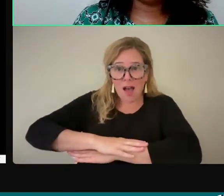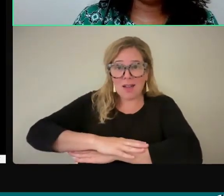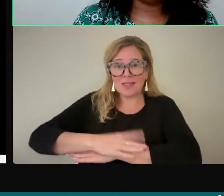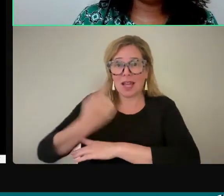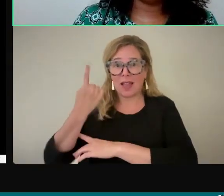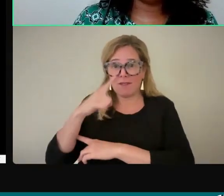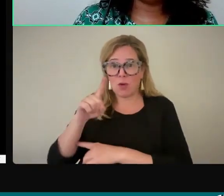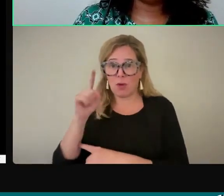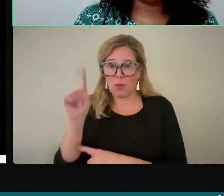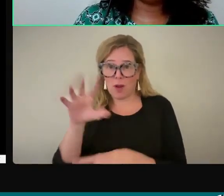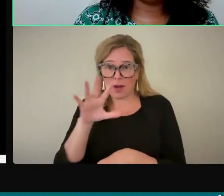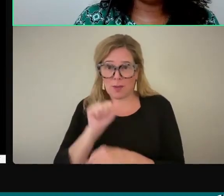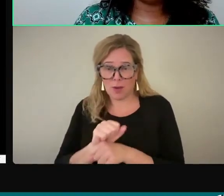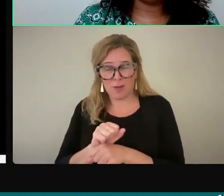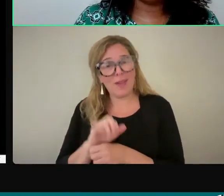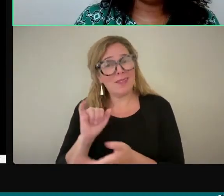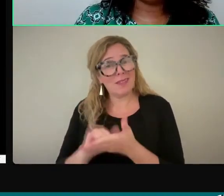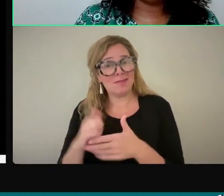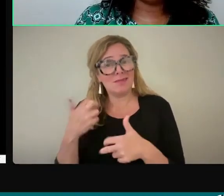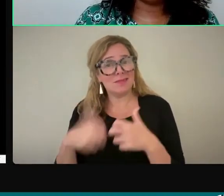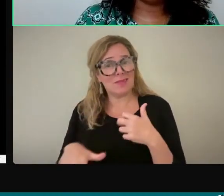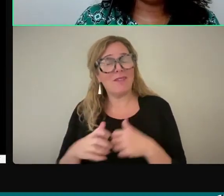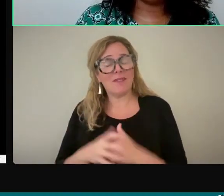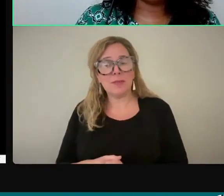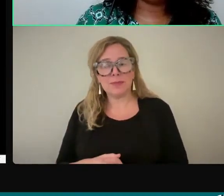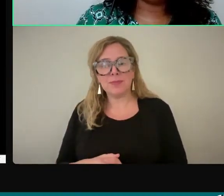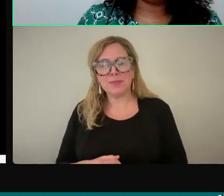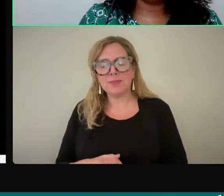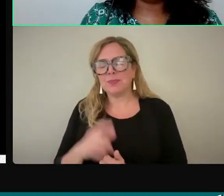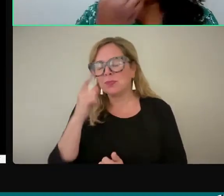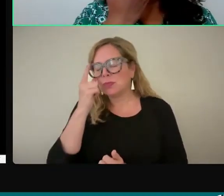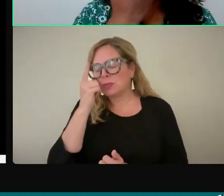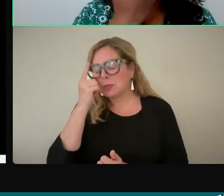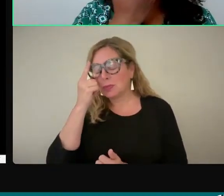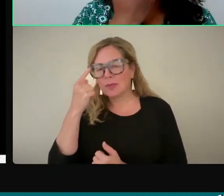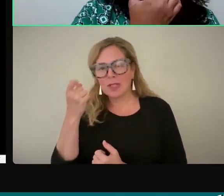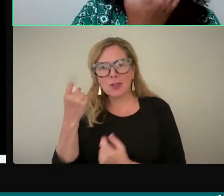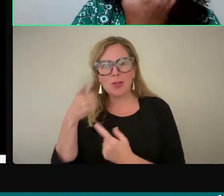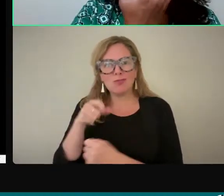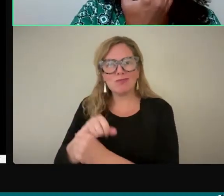appointments super helpful for the person with dementia, they're incredibly helpful in reducing